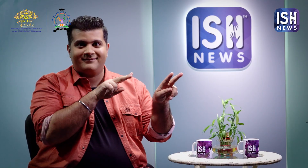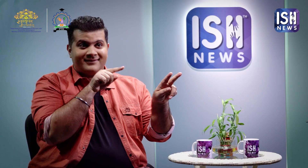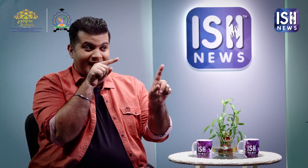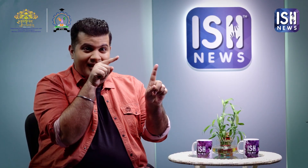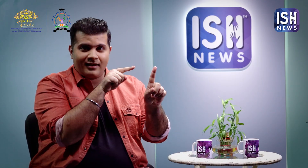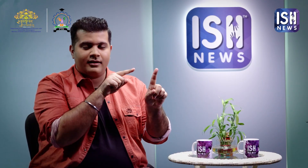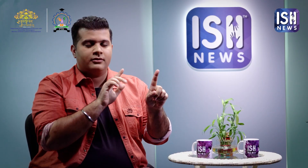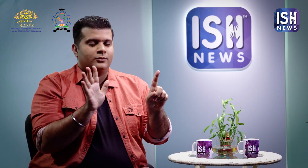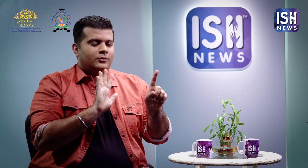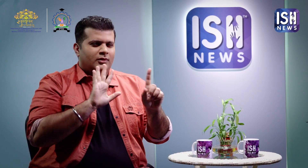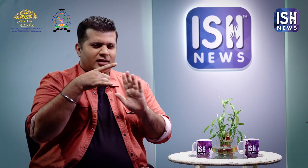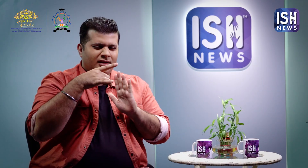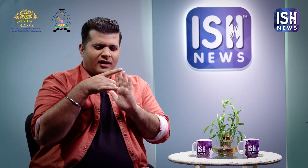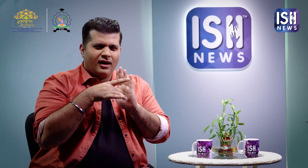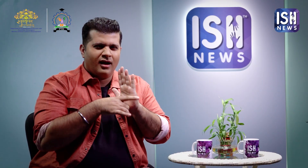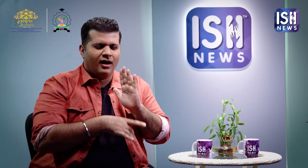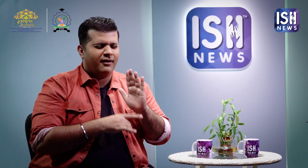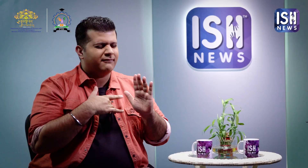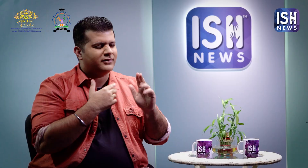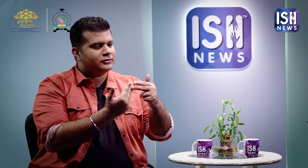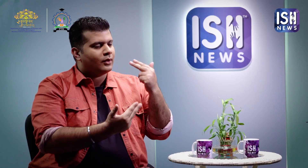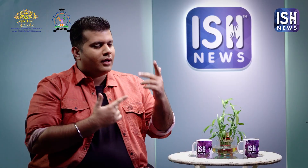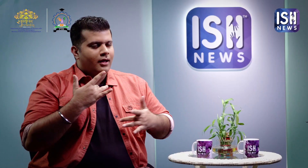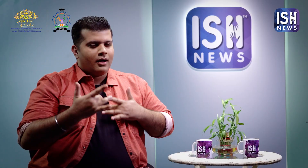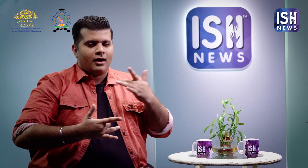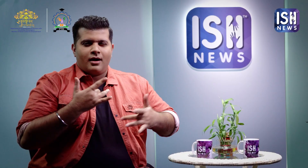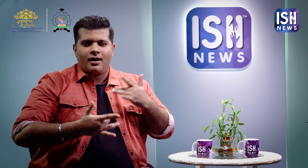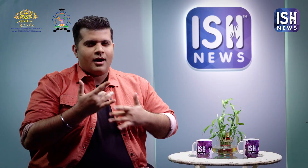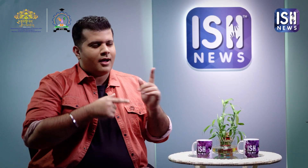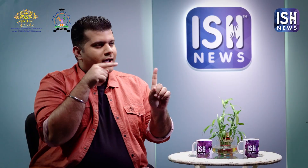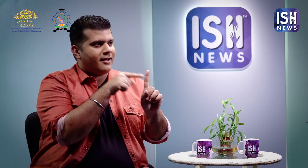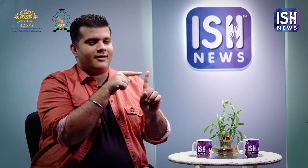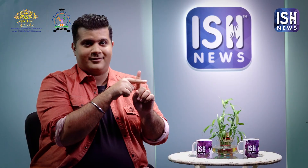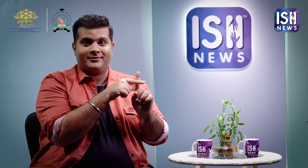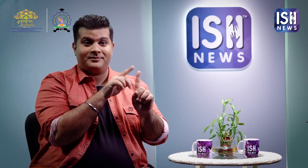He has a list of inspiring success stories.